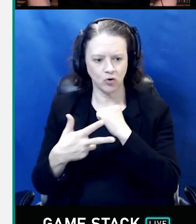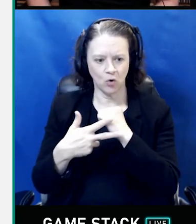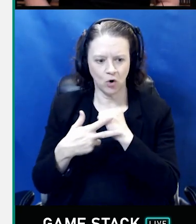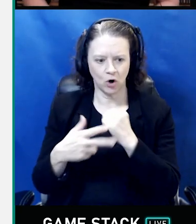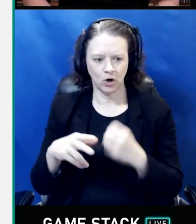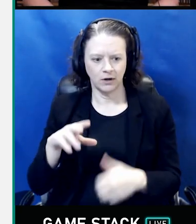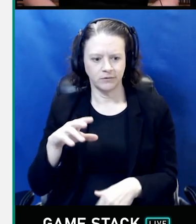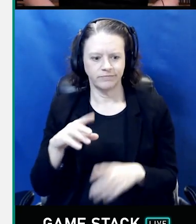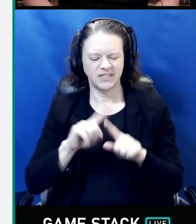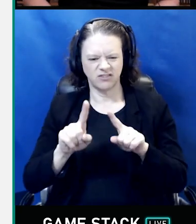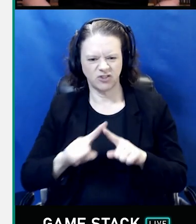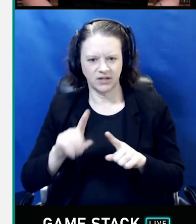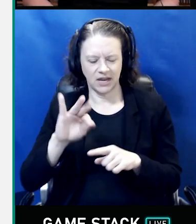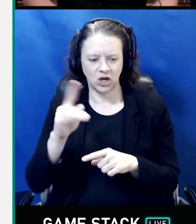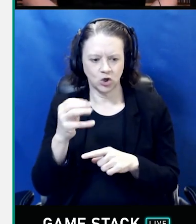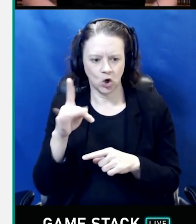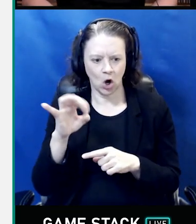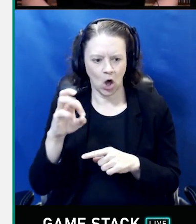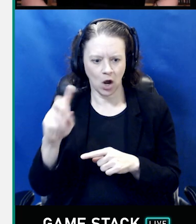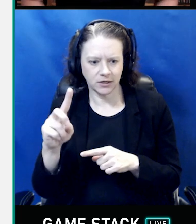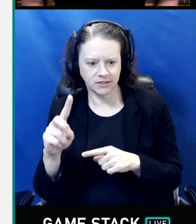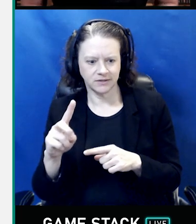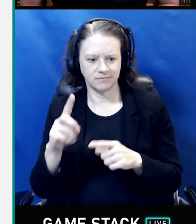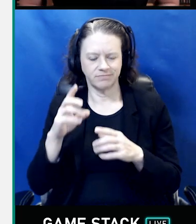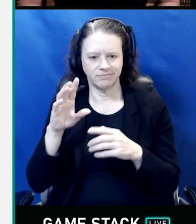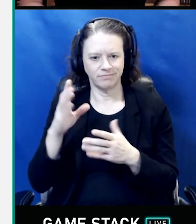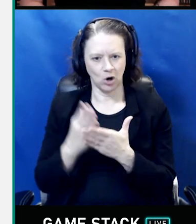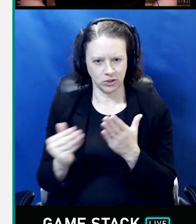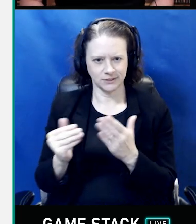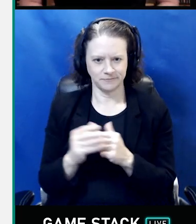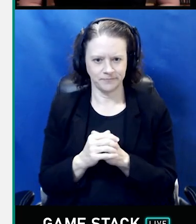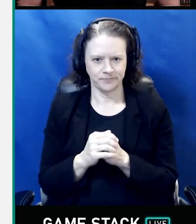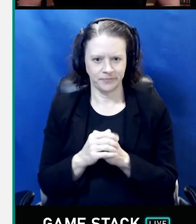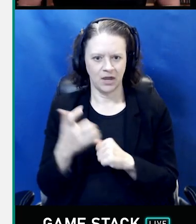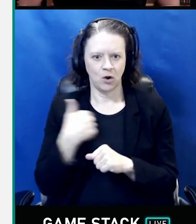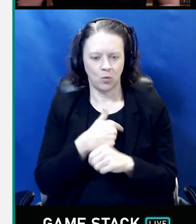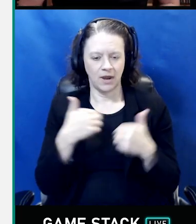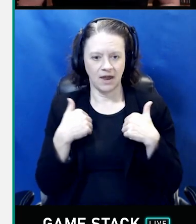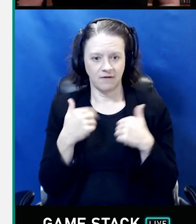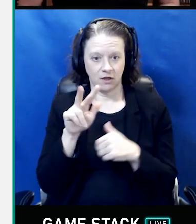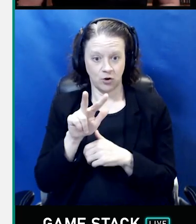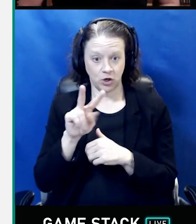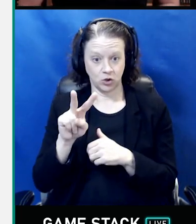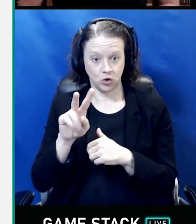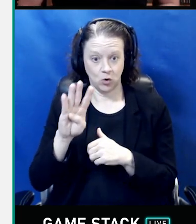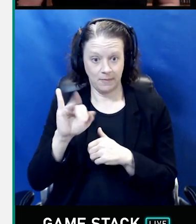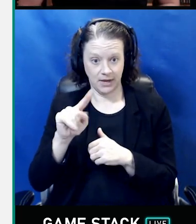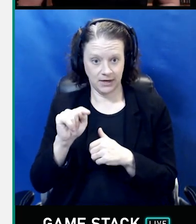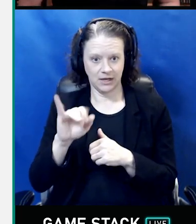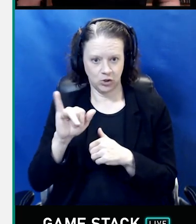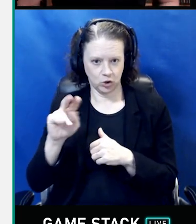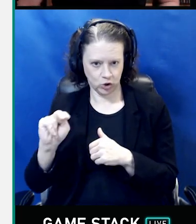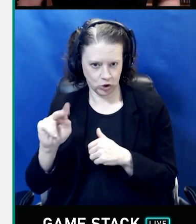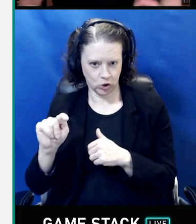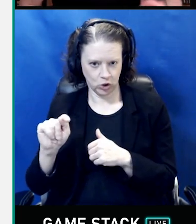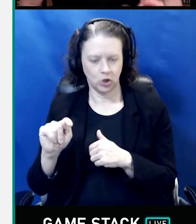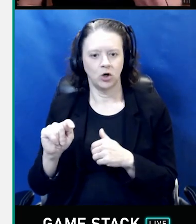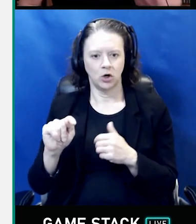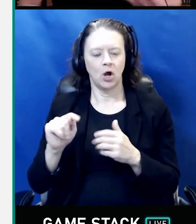in terms of where this is supported and where this isn't. So, 32-bit integer atomic operations are supported on essentially three kinds of data.